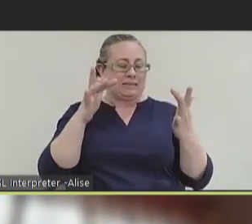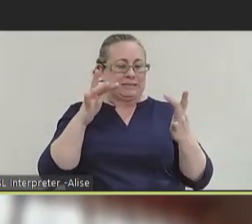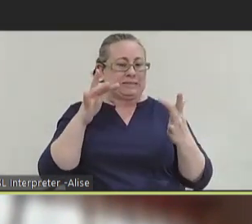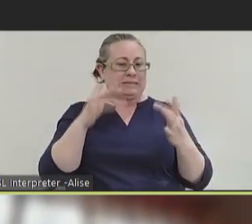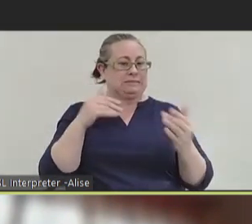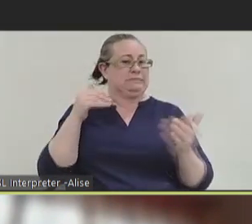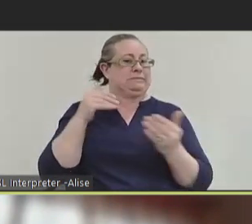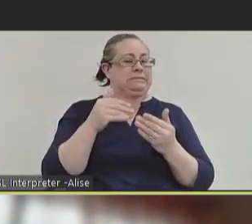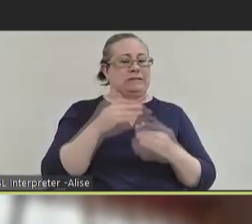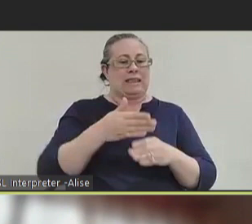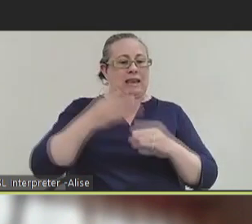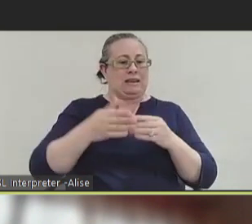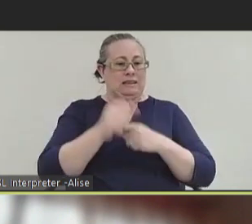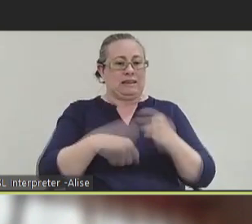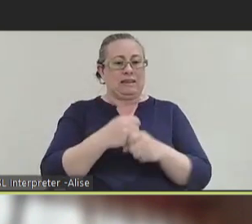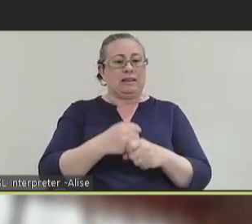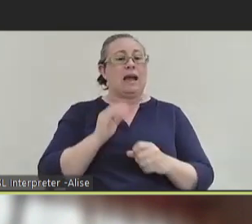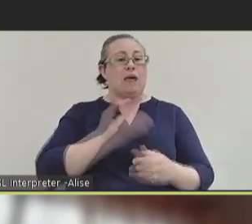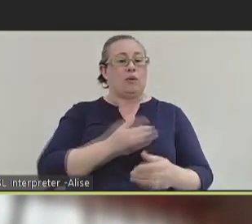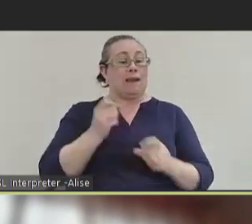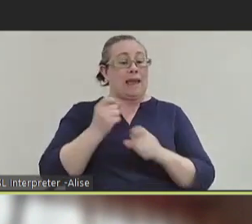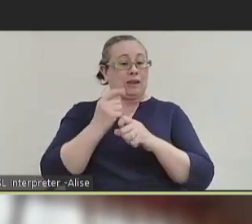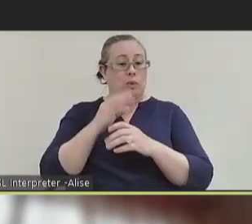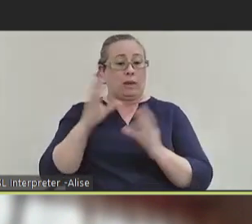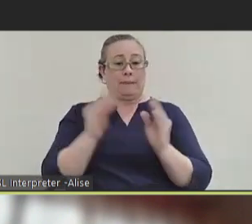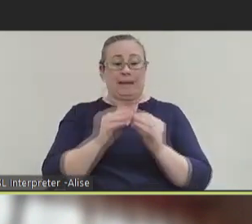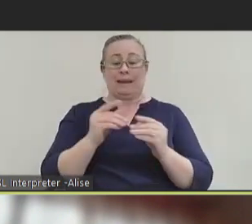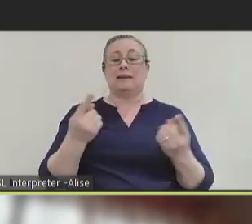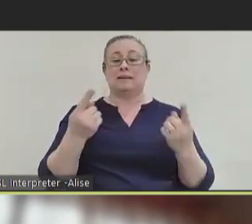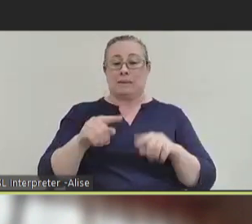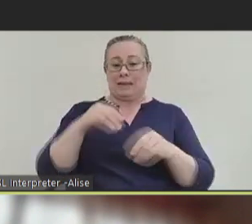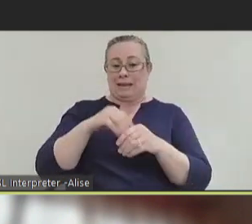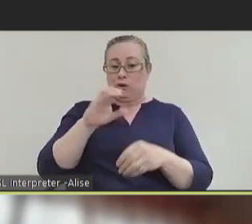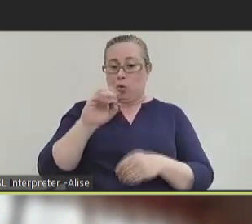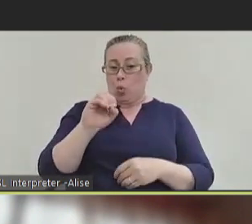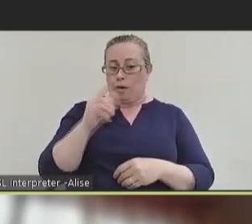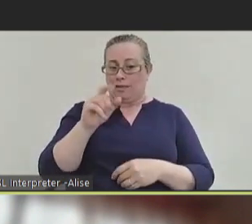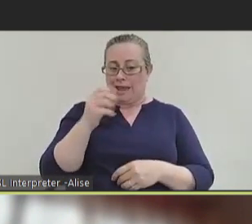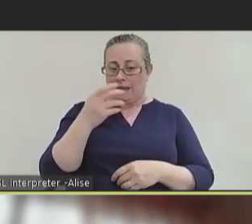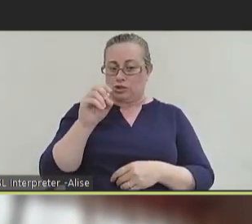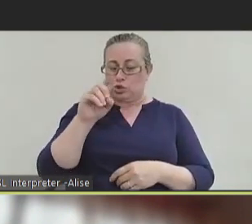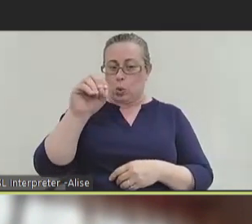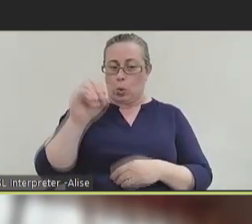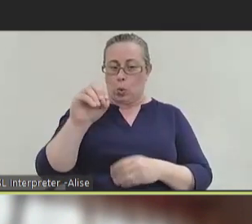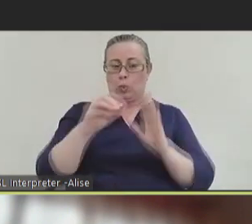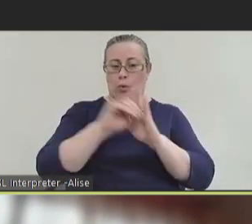APHA's annual meeting is coming up in March in Orlando. Lots of programs around various